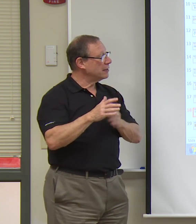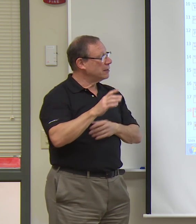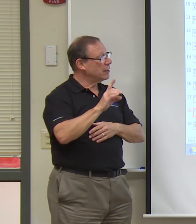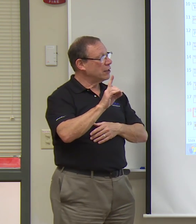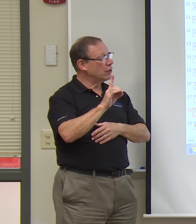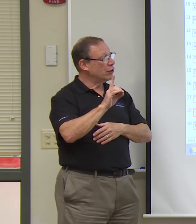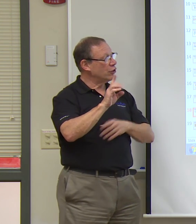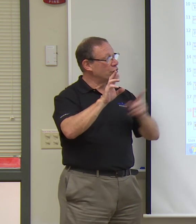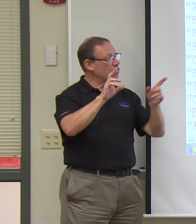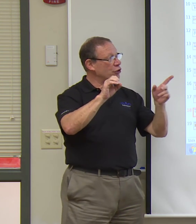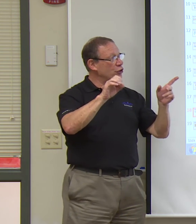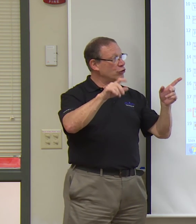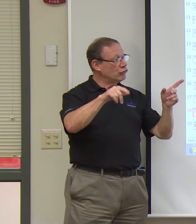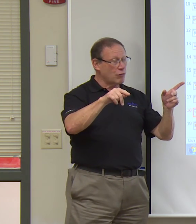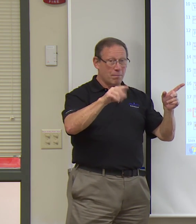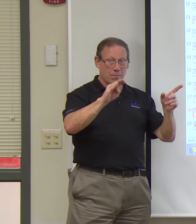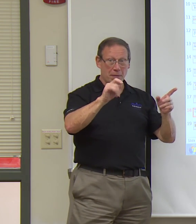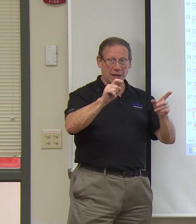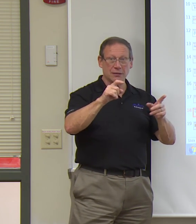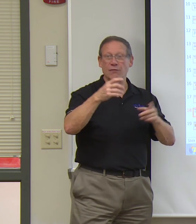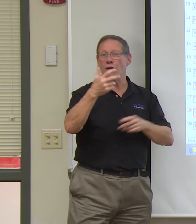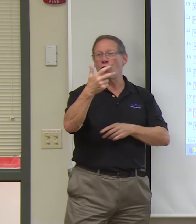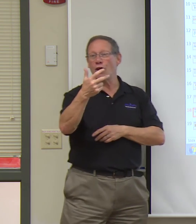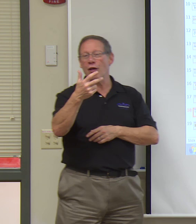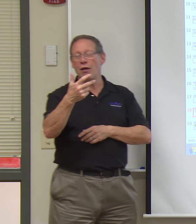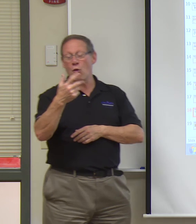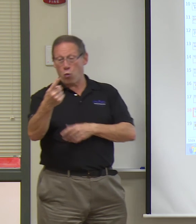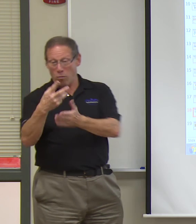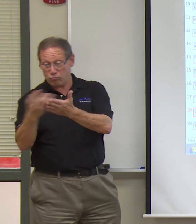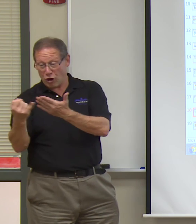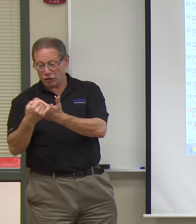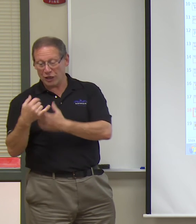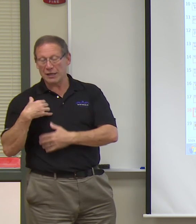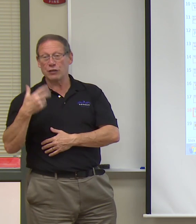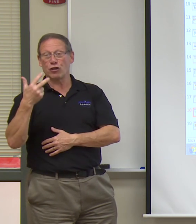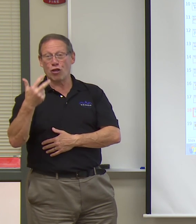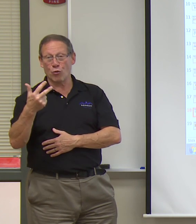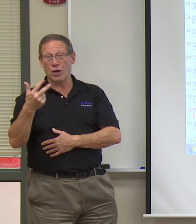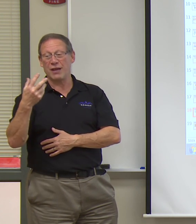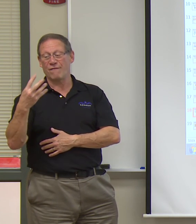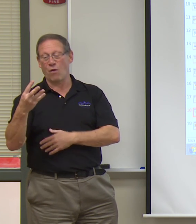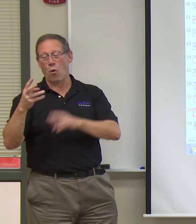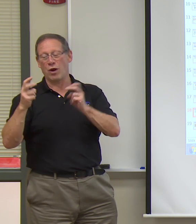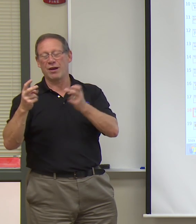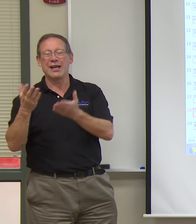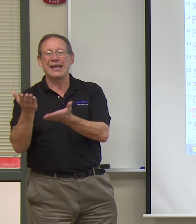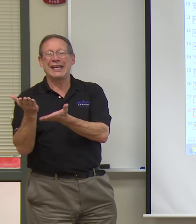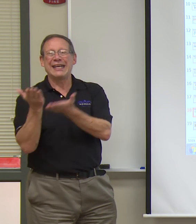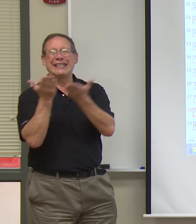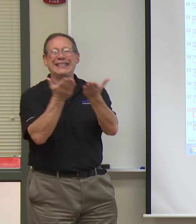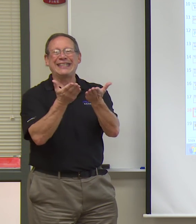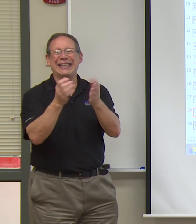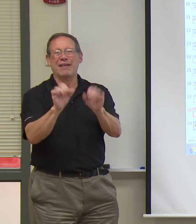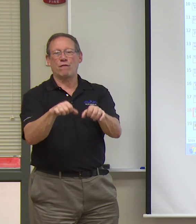if there's 3 or 4 deliverables for one project, you could just kind of organize things in that way as well.